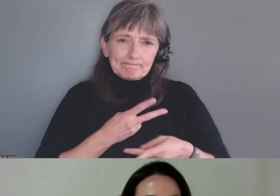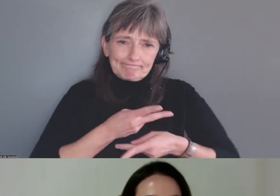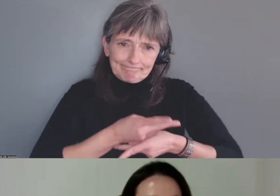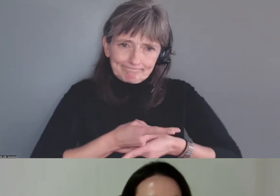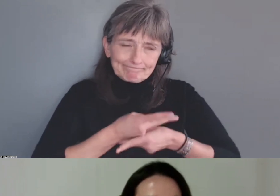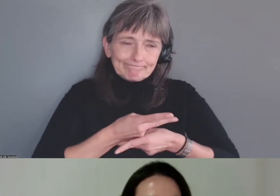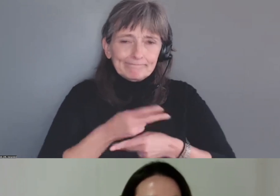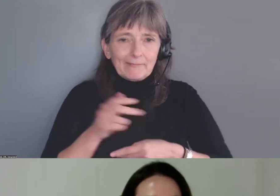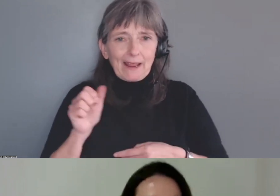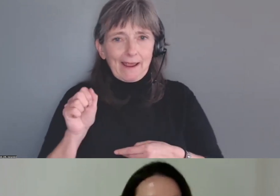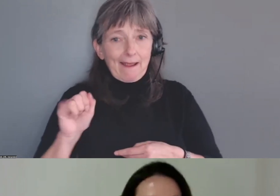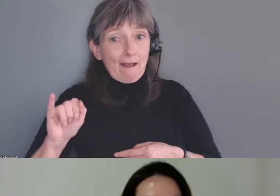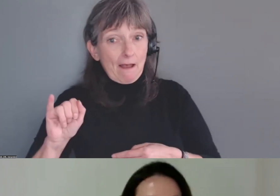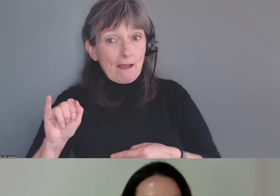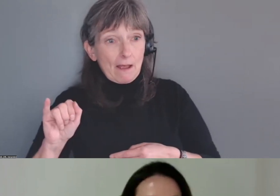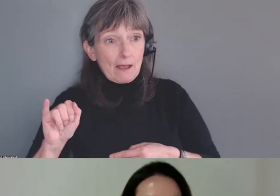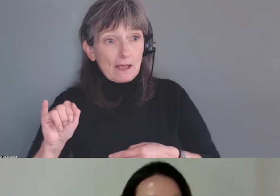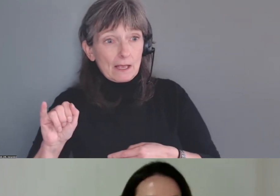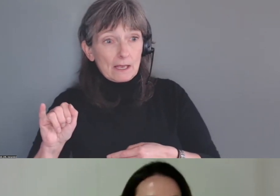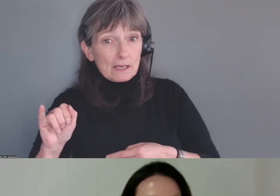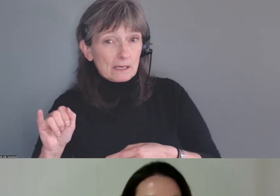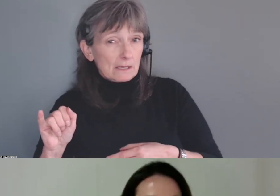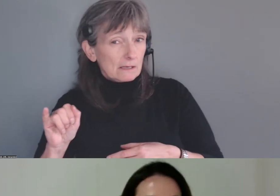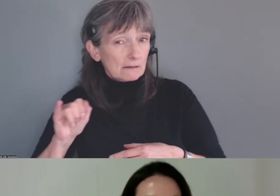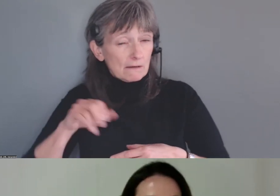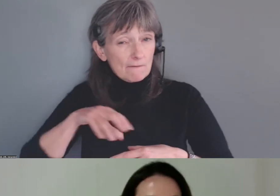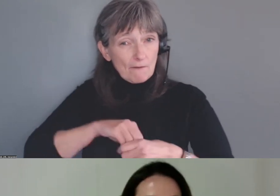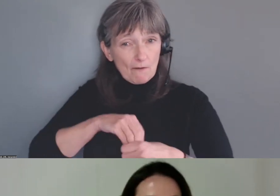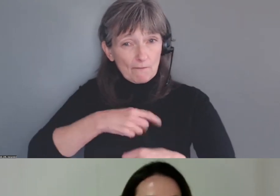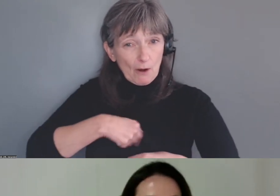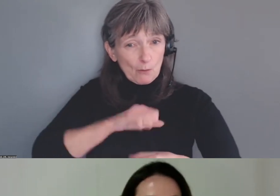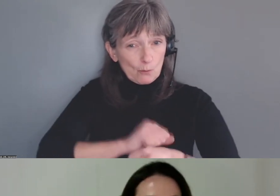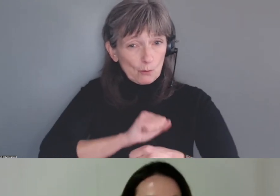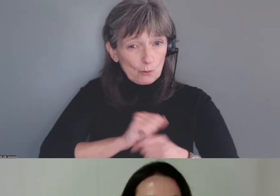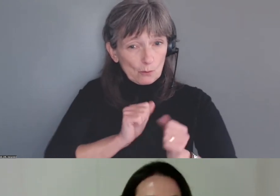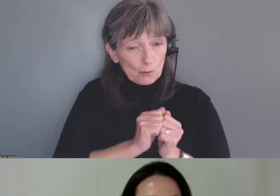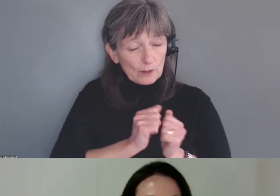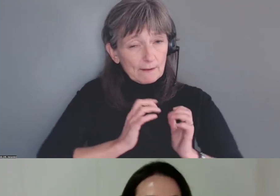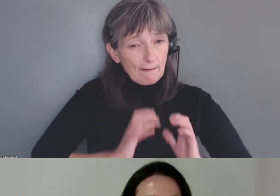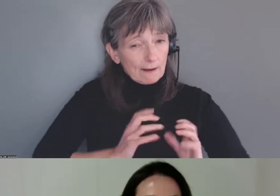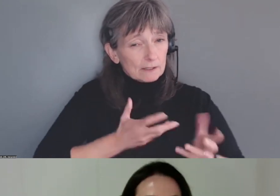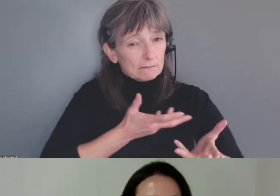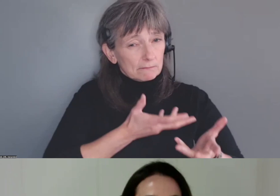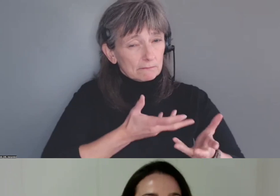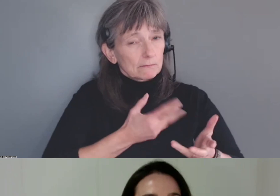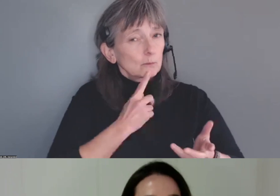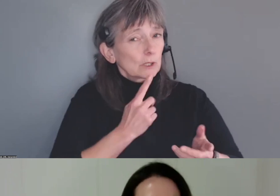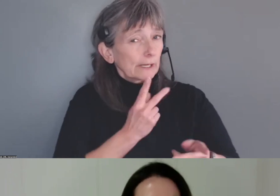AI in the work with our clients. We've sort of carefully chosen some groups where we think,